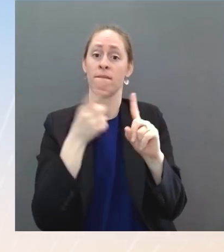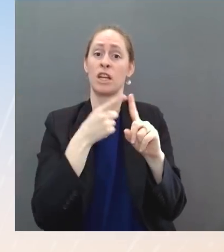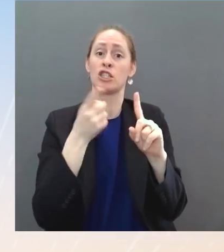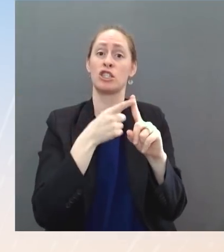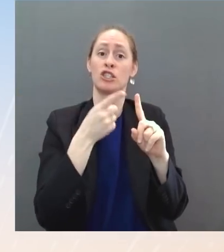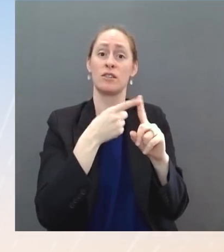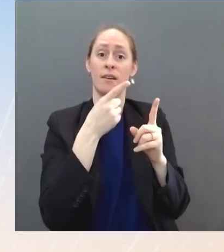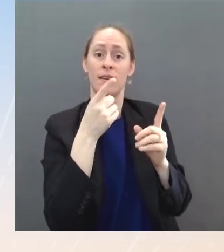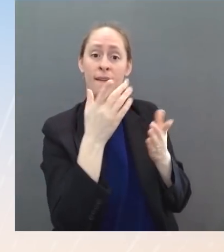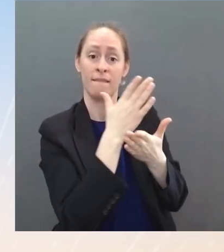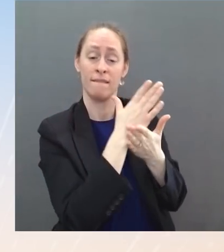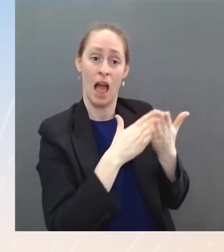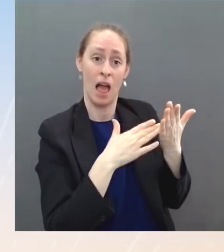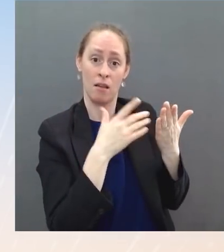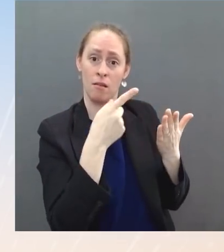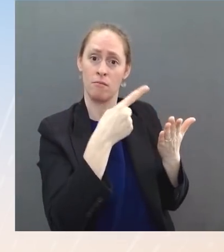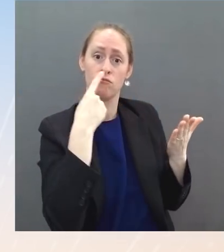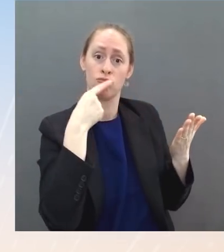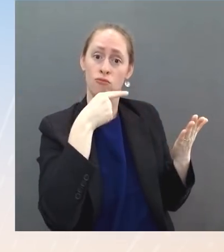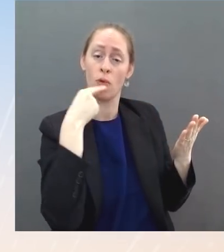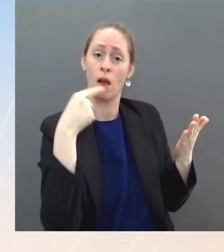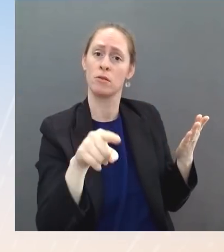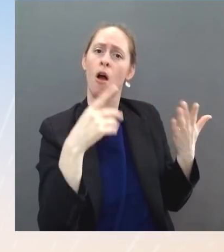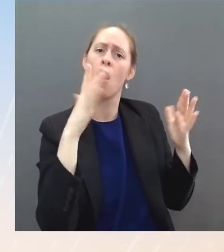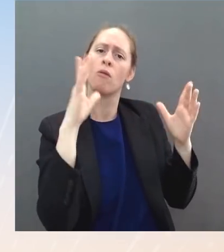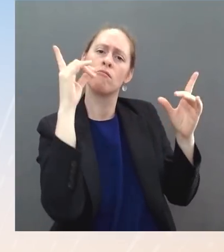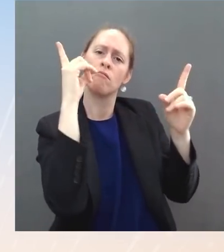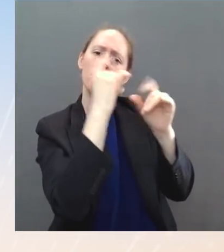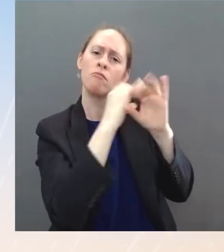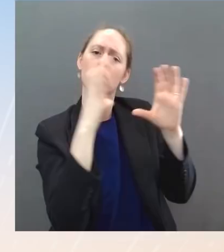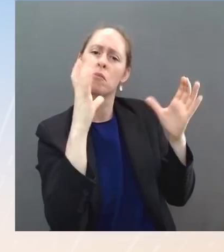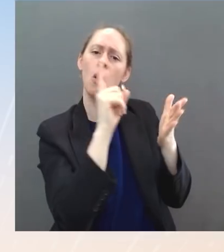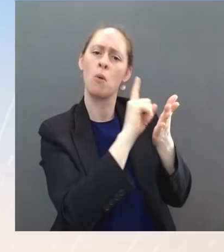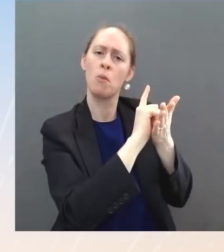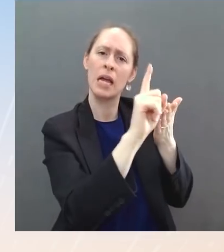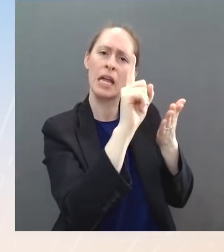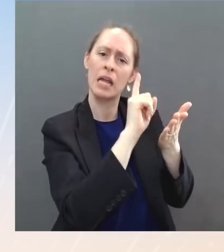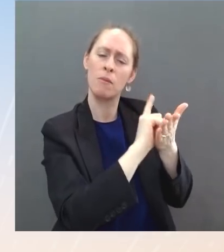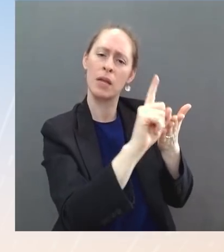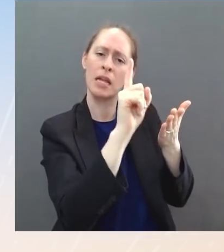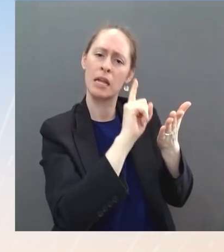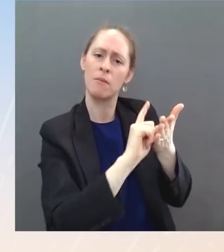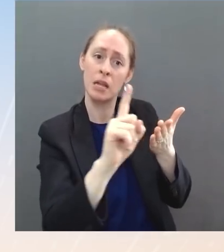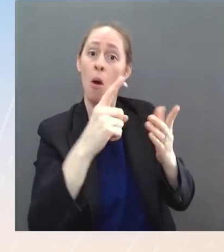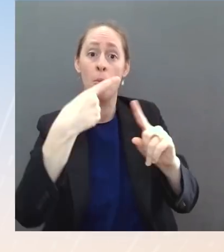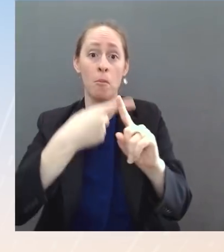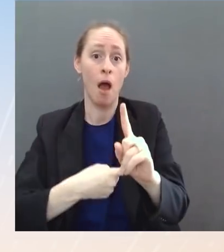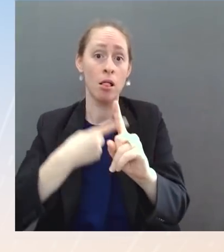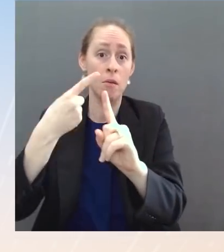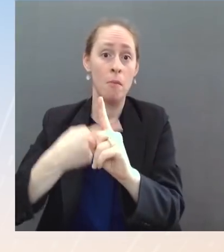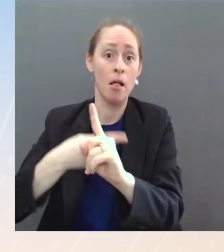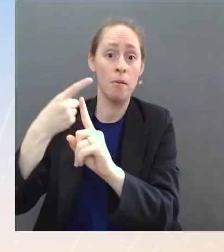This next phase could be measured in months or longer. The Press: In the beginning, the consensus seemed to be: Russia was unstoppable;